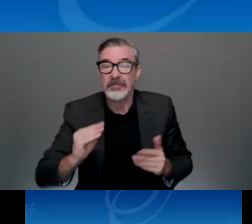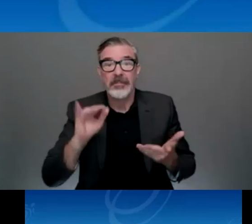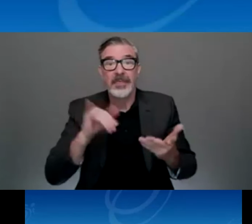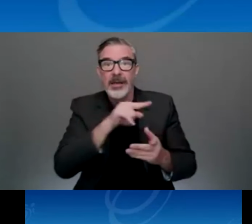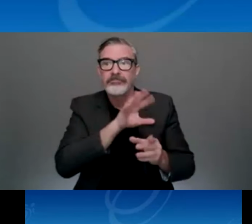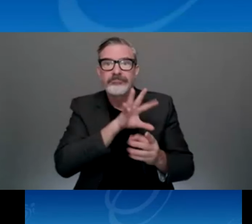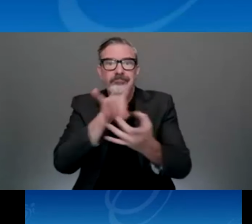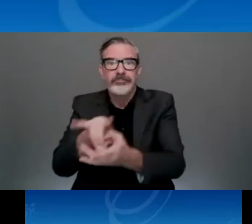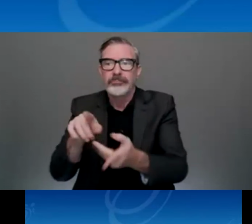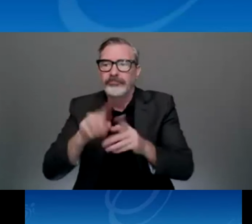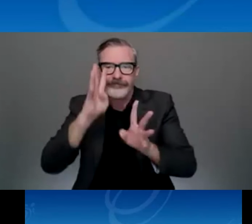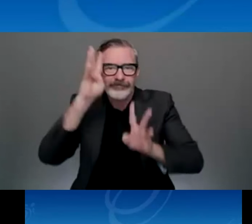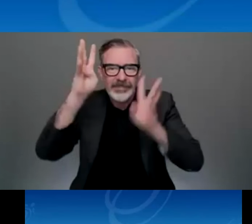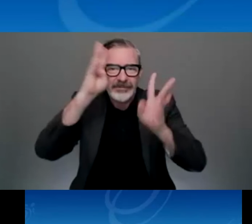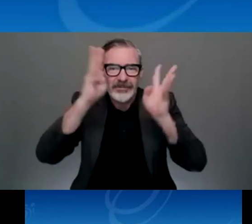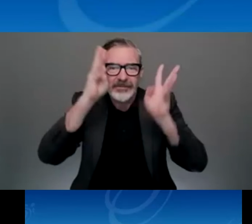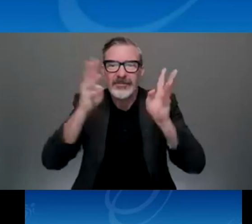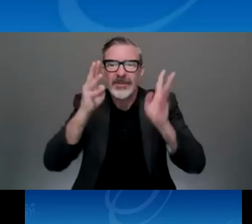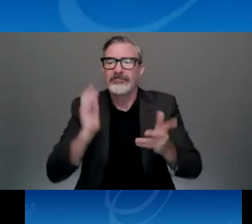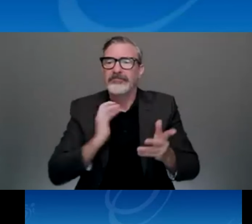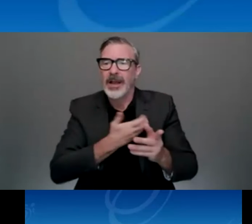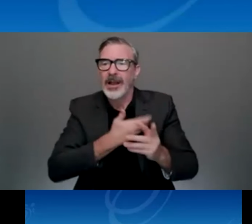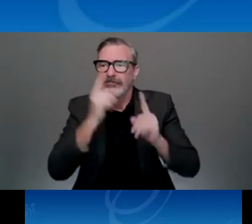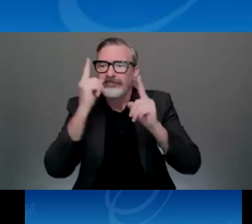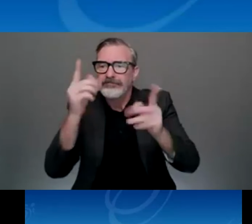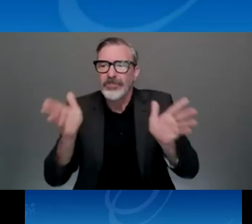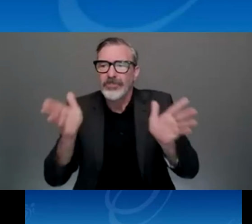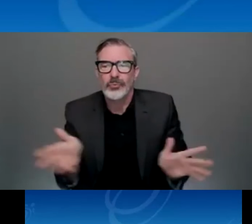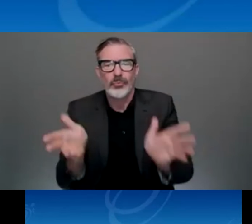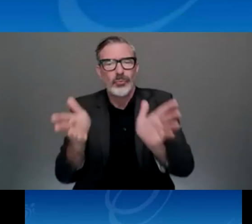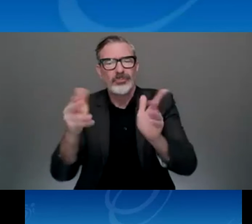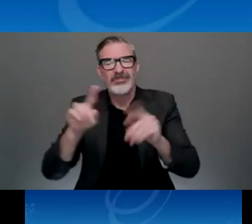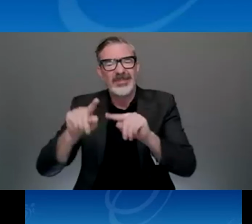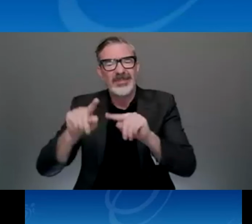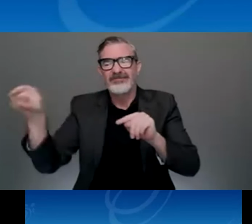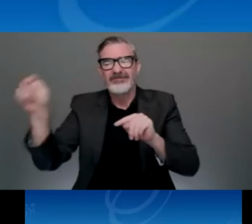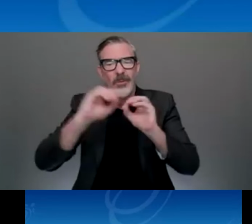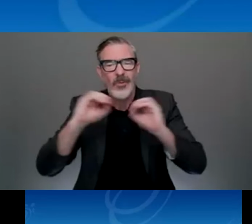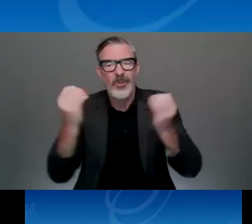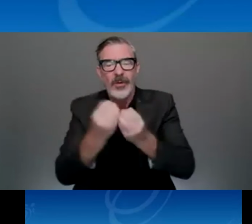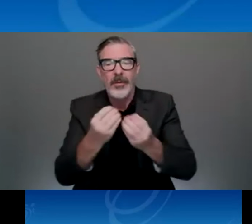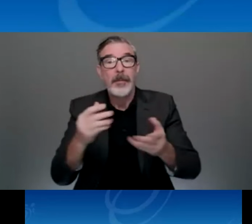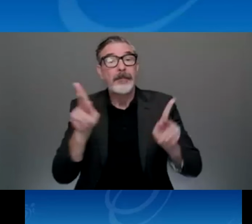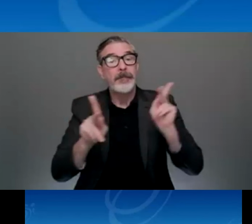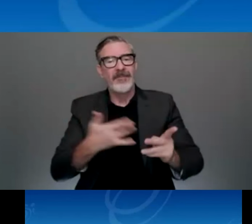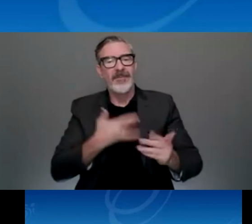enriches perspectives, and cultivates a deeper sense of belonging for everyone.